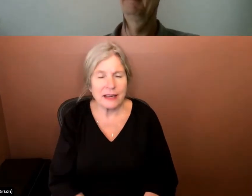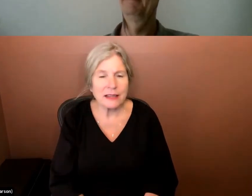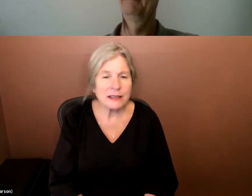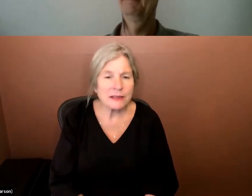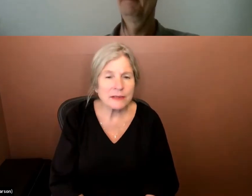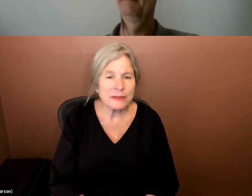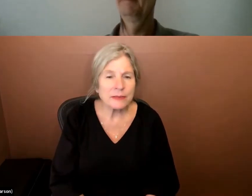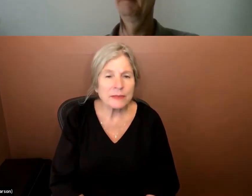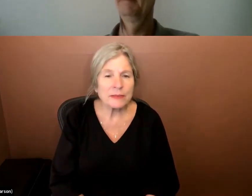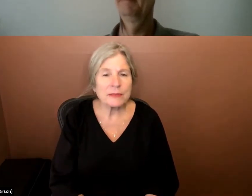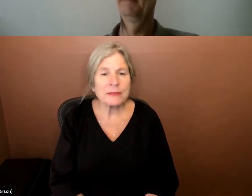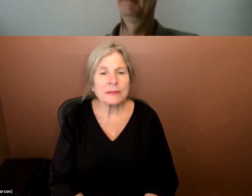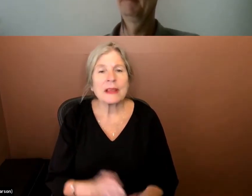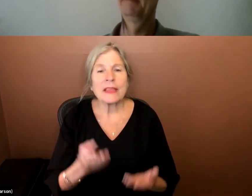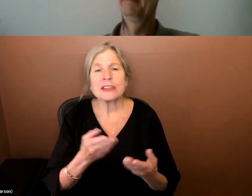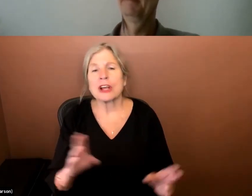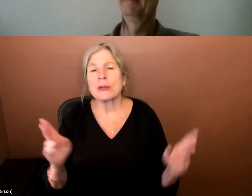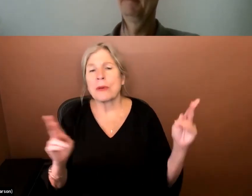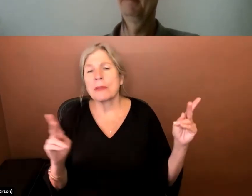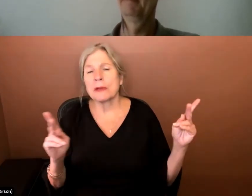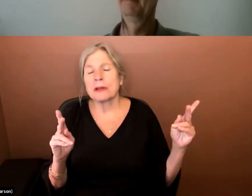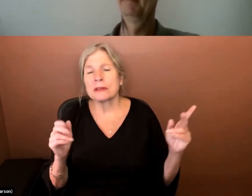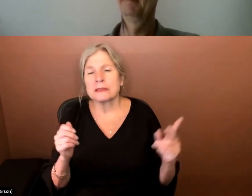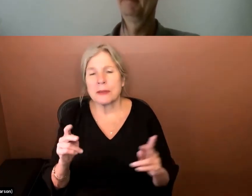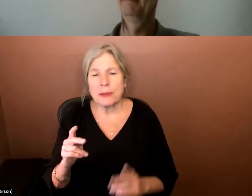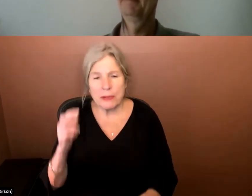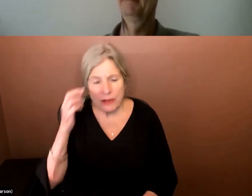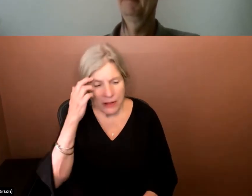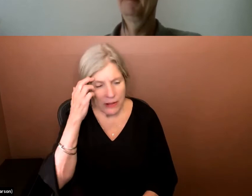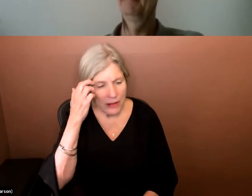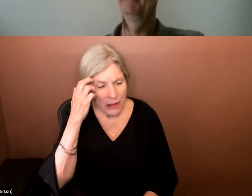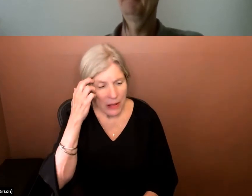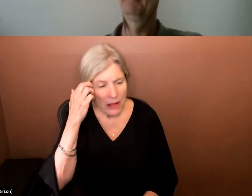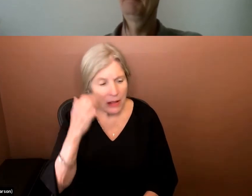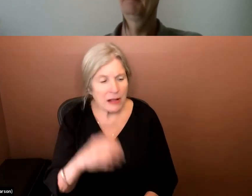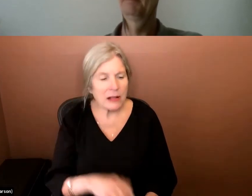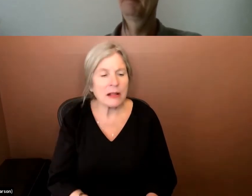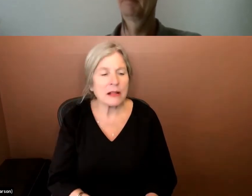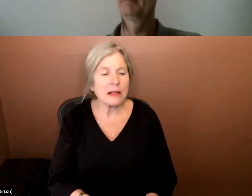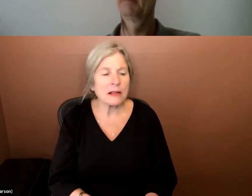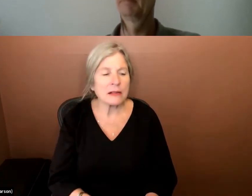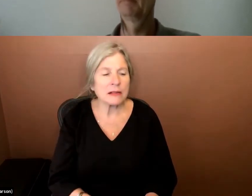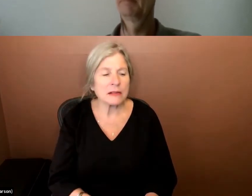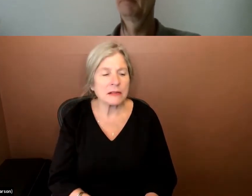population some people are spatial thinkers and other people are not. That's equally true of the visual Pedagogy of P